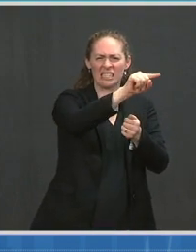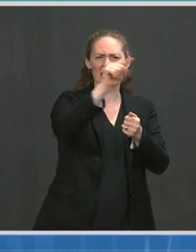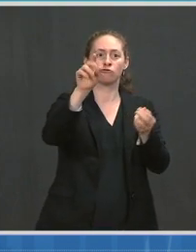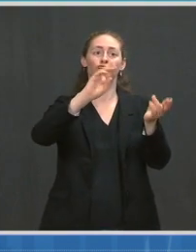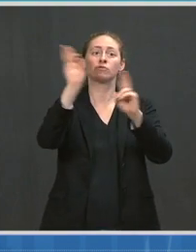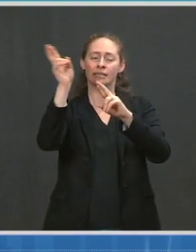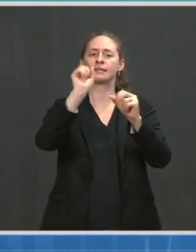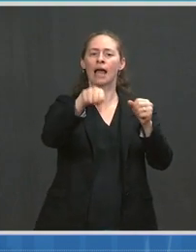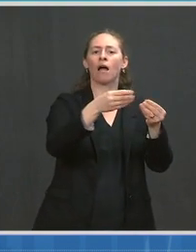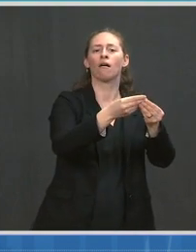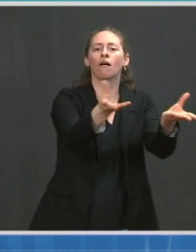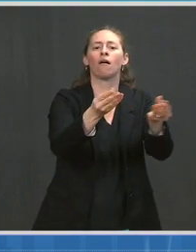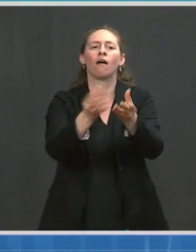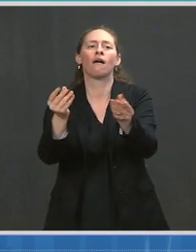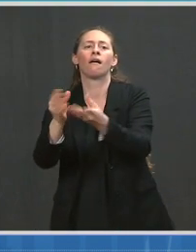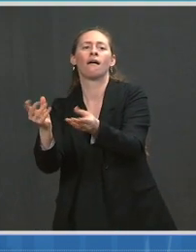the exact same way they get their flu shot.